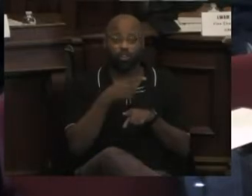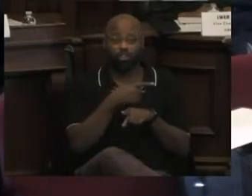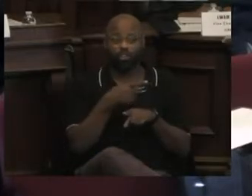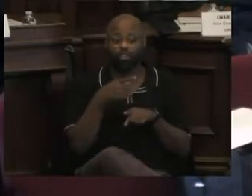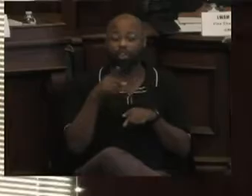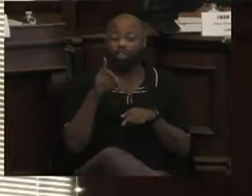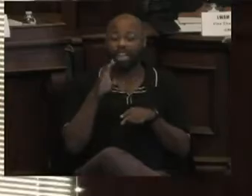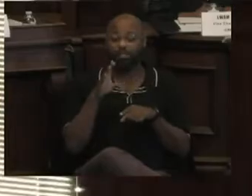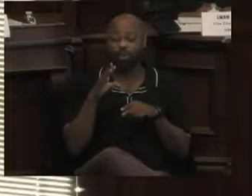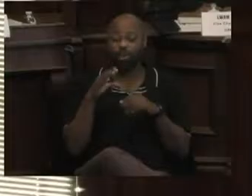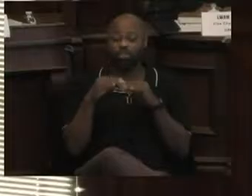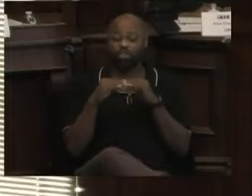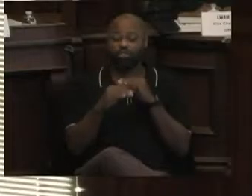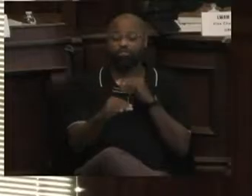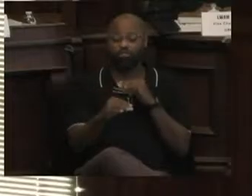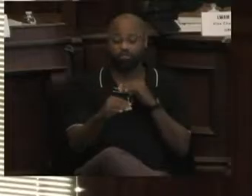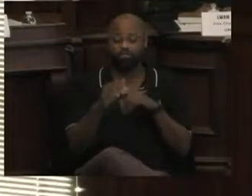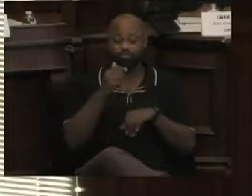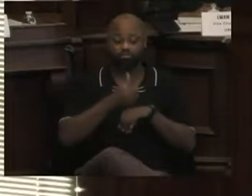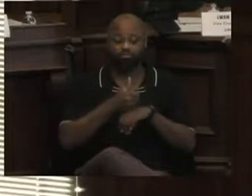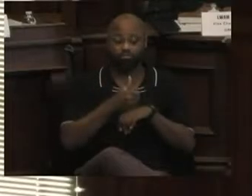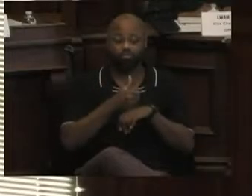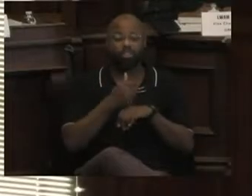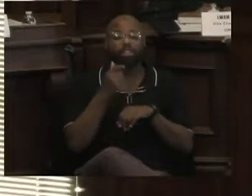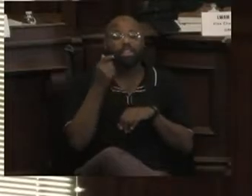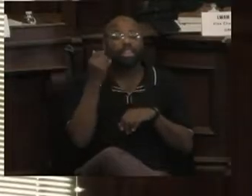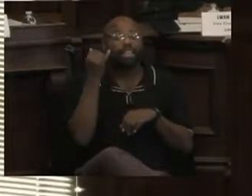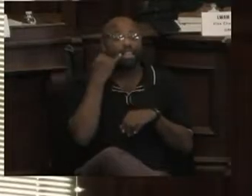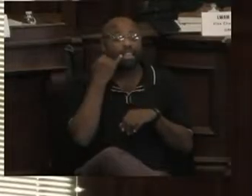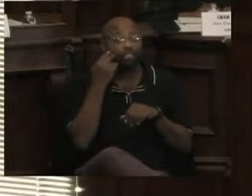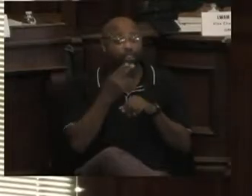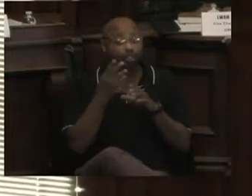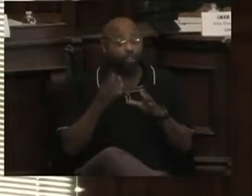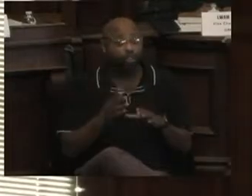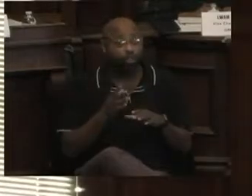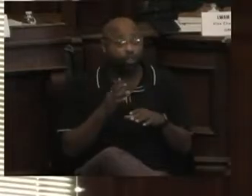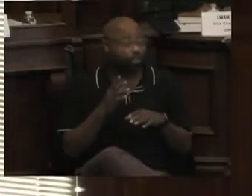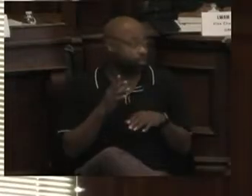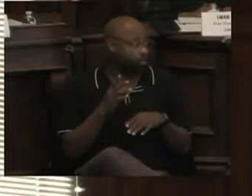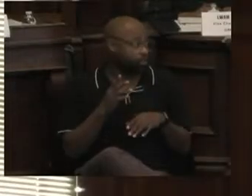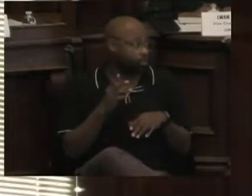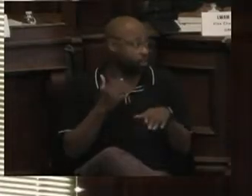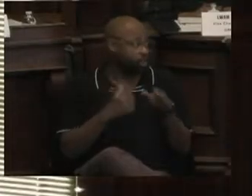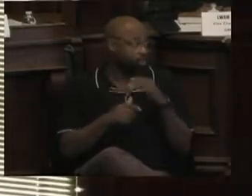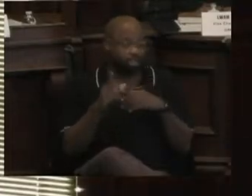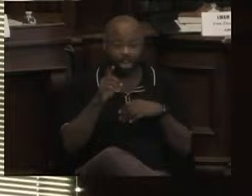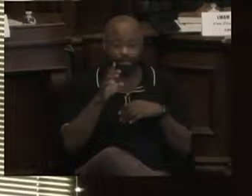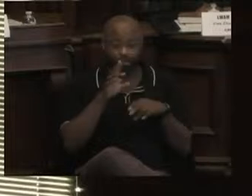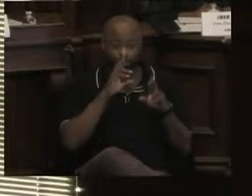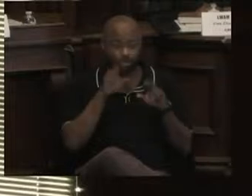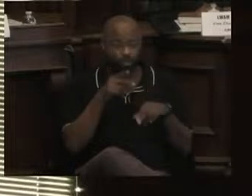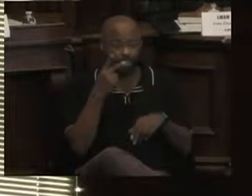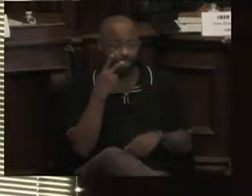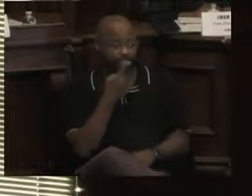Basically on top of that, right now, those dashboards you just